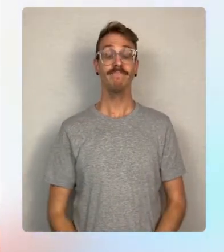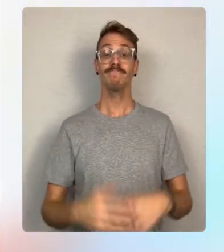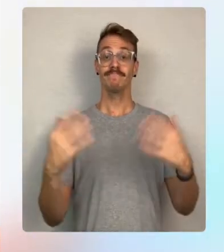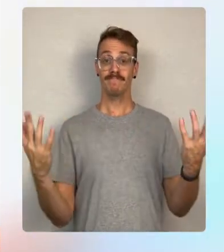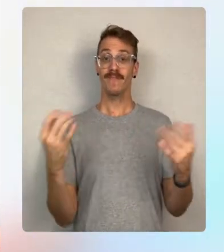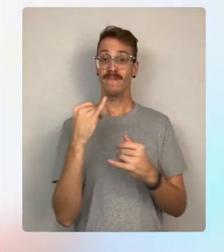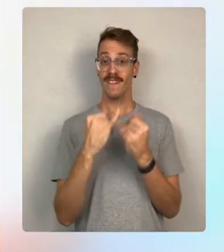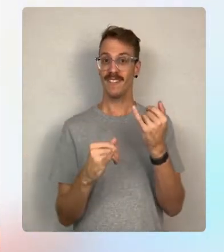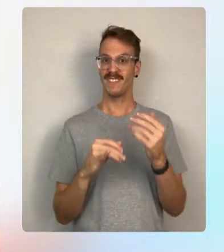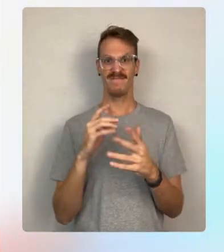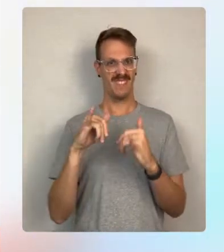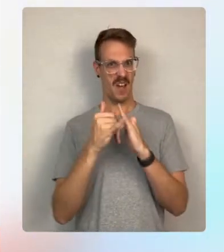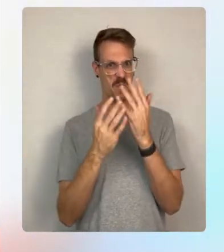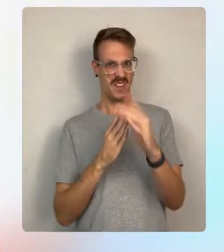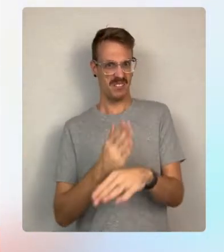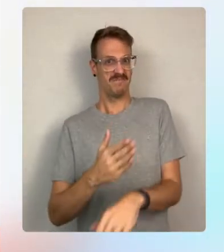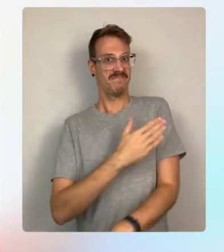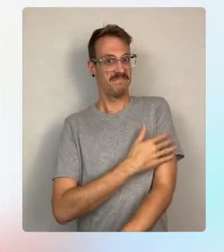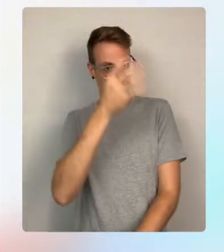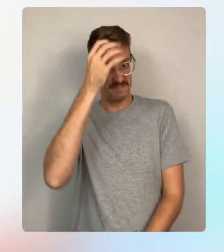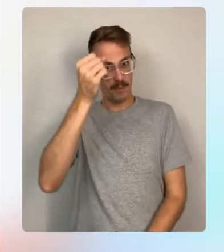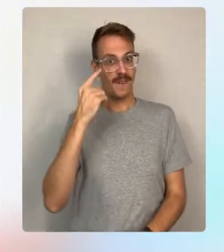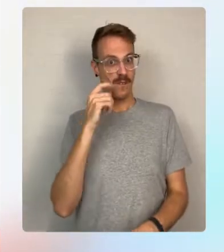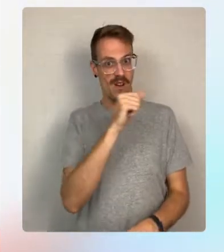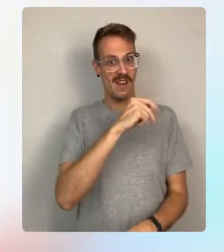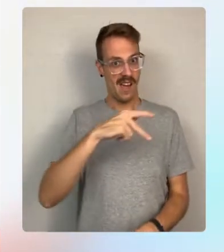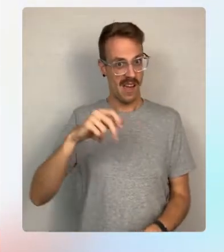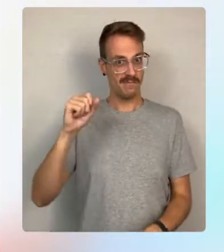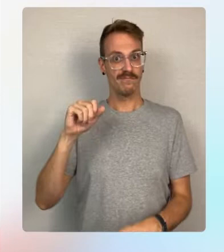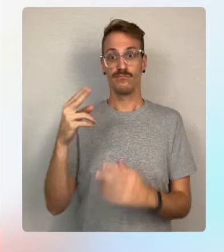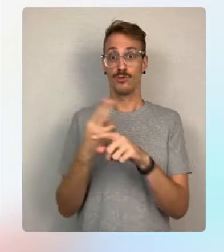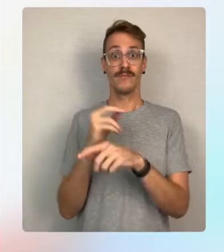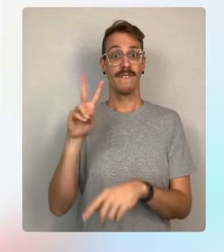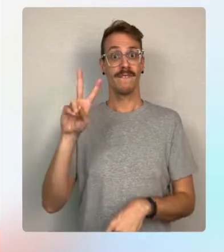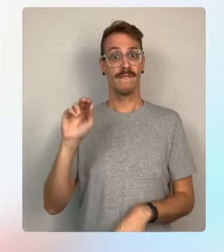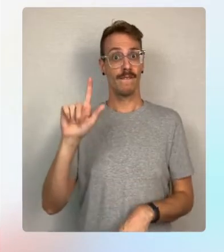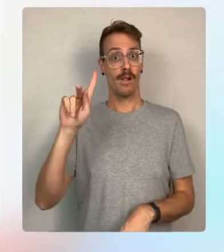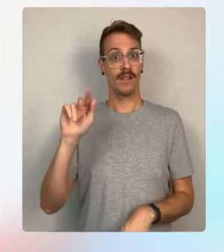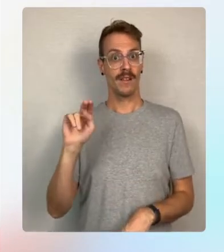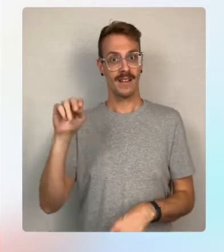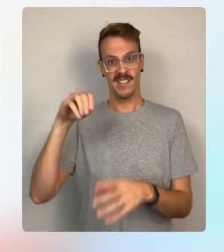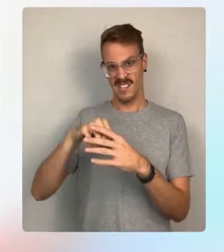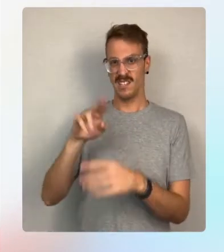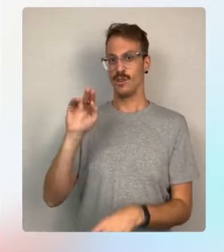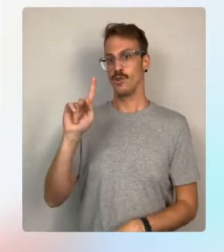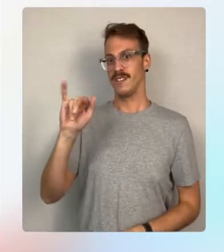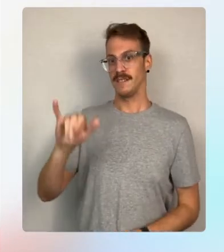And finally, let me tell you how we've been improving memory for applications using Vulkan and Unity.